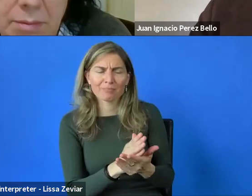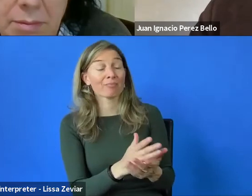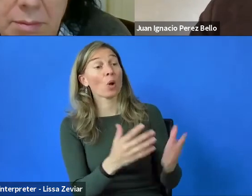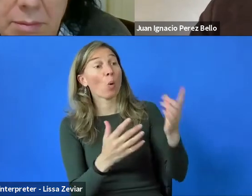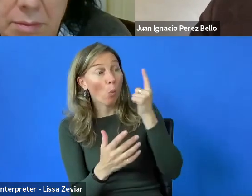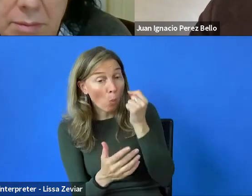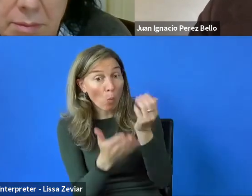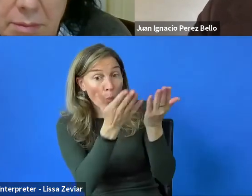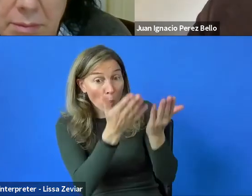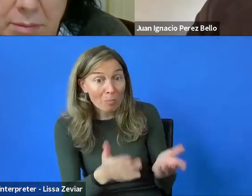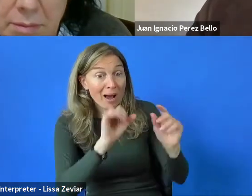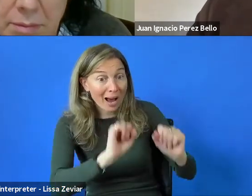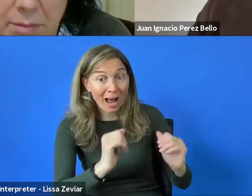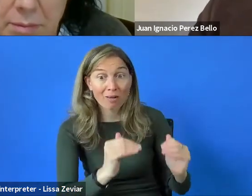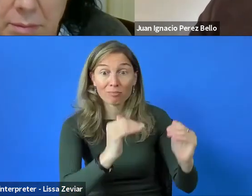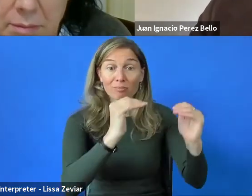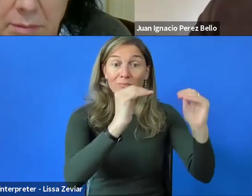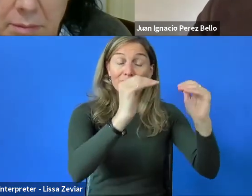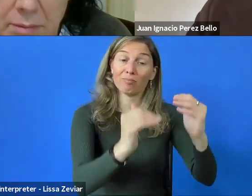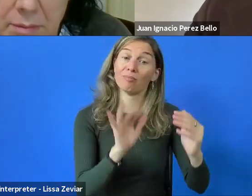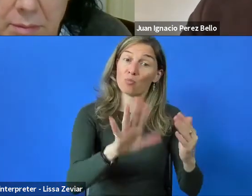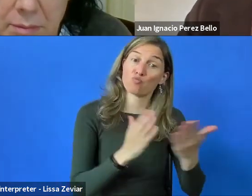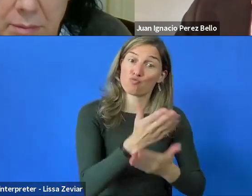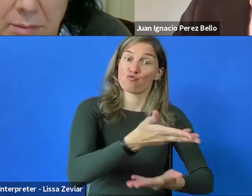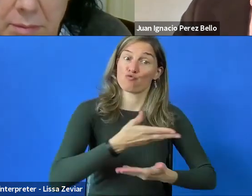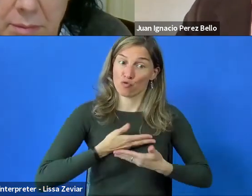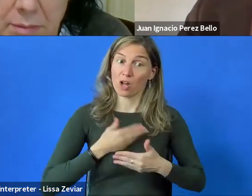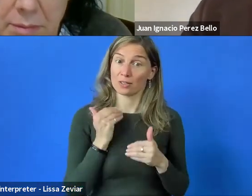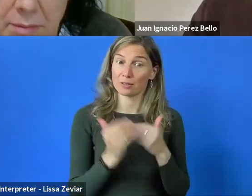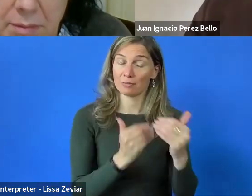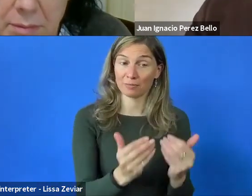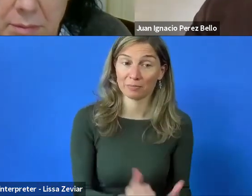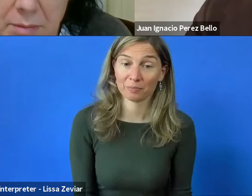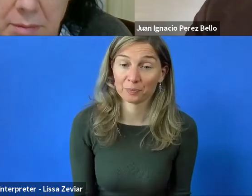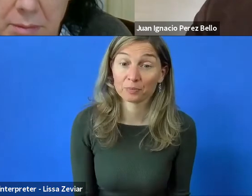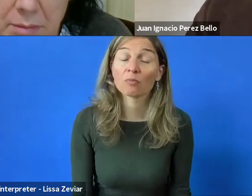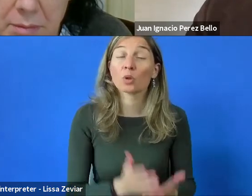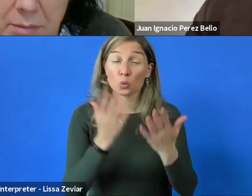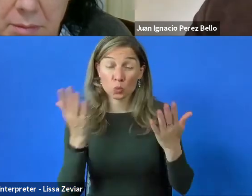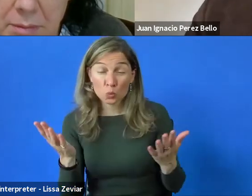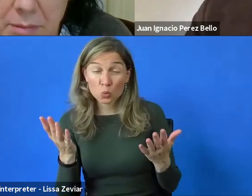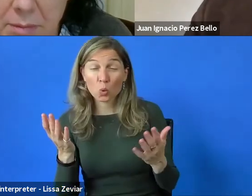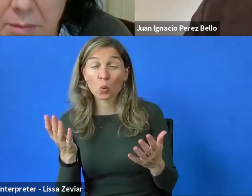for guaranteeing the exercise of their right. After verification, the CRPD committee concluded